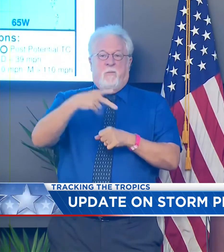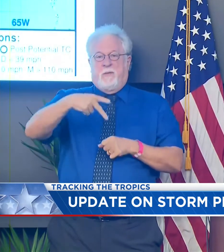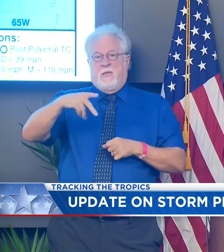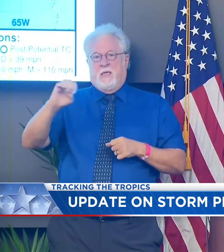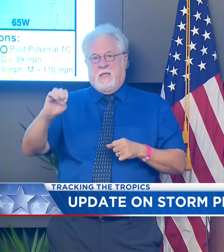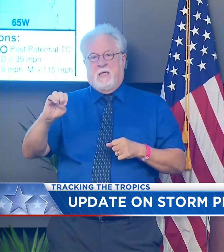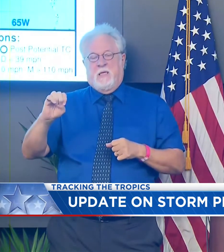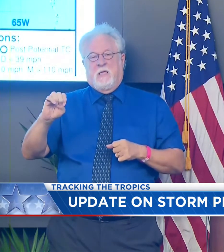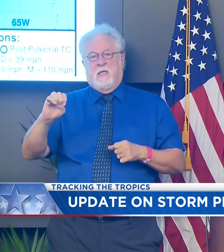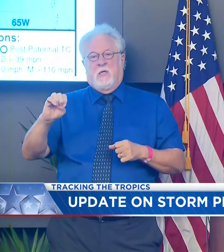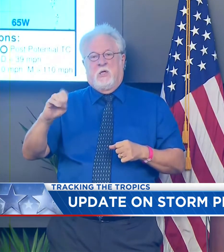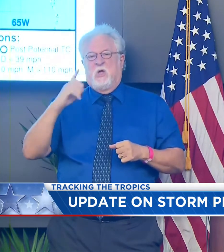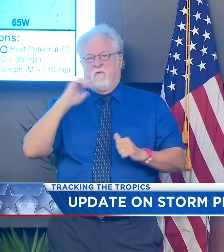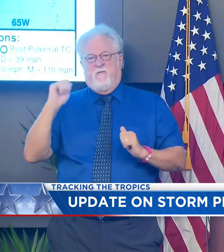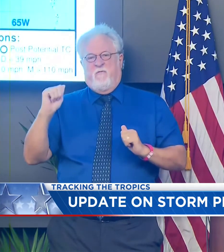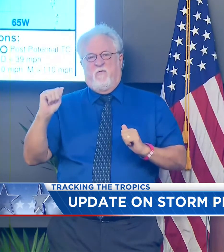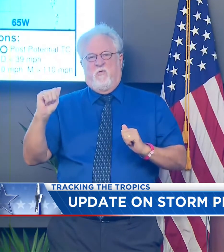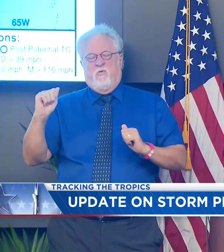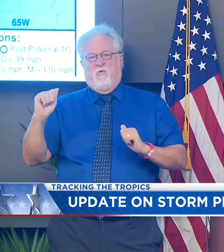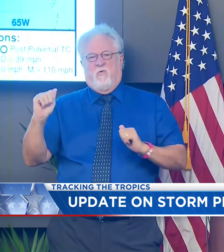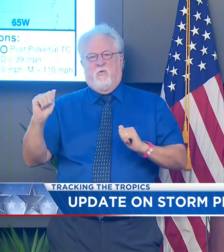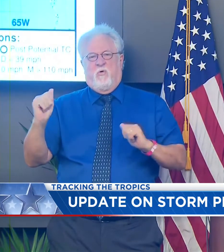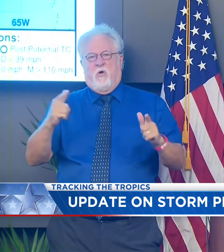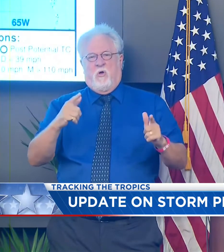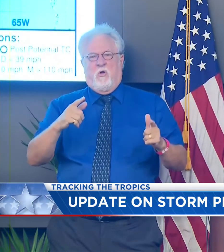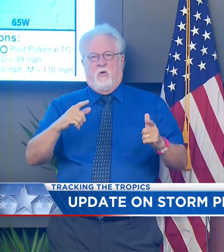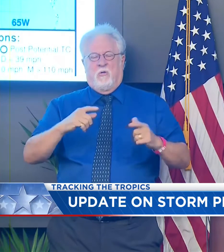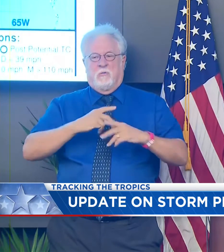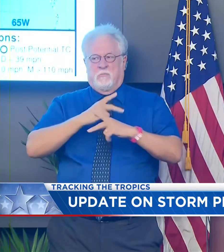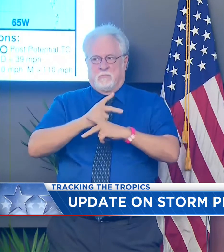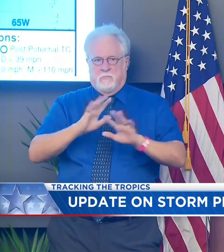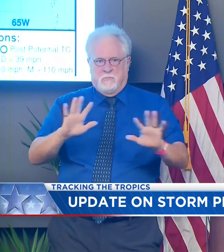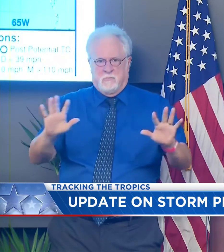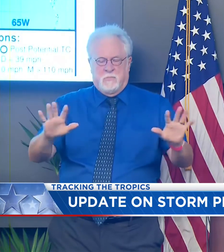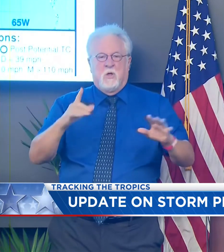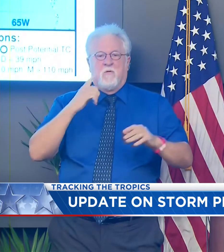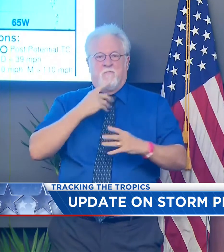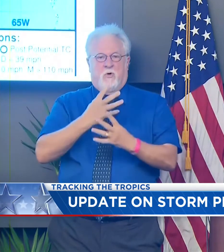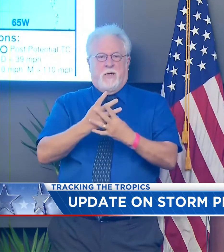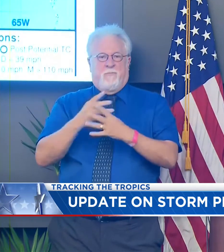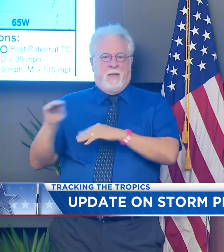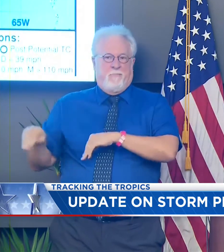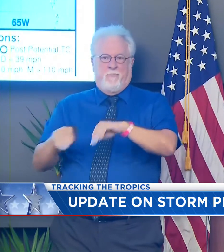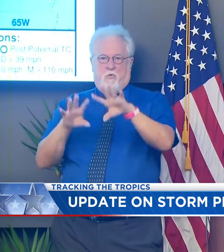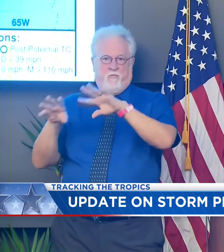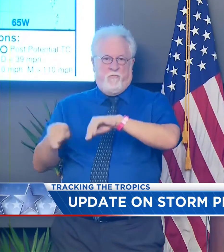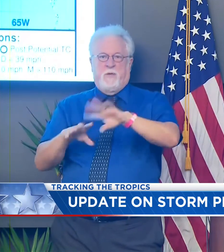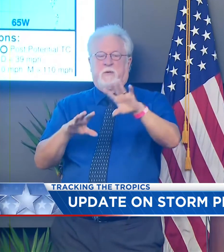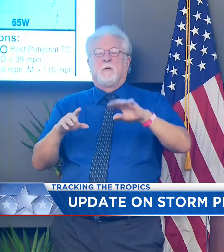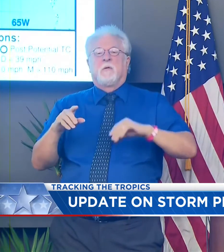FOR A POSSIBLE EVACUATION. AND OF COURSE THEY HAVE -- THE DEPARTMENT OF CORRECTIONS,